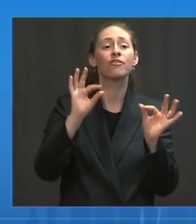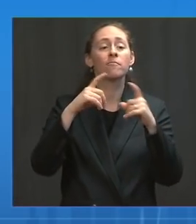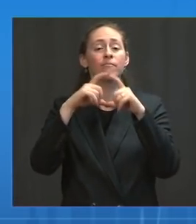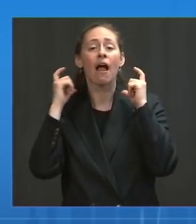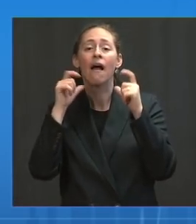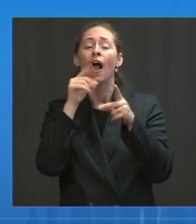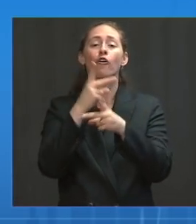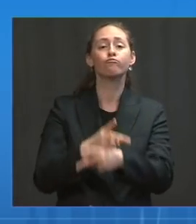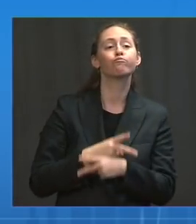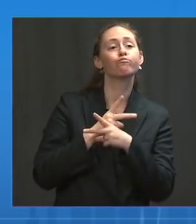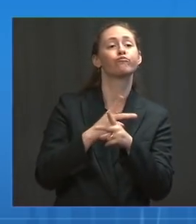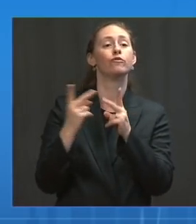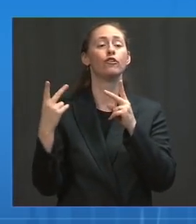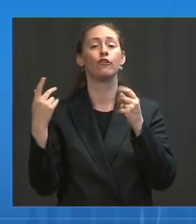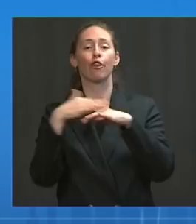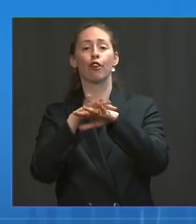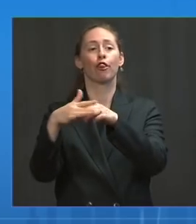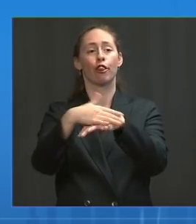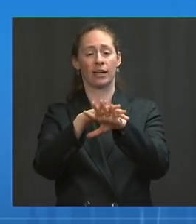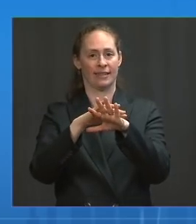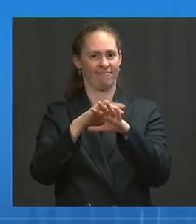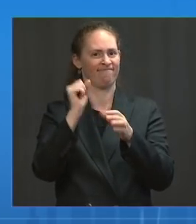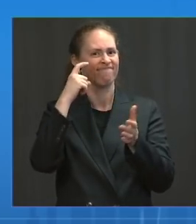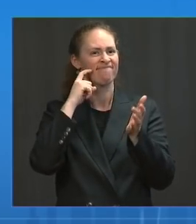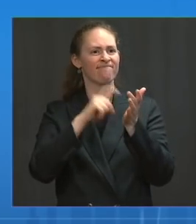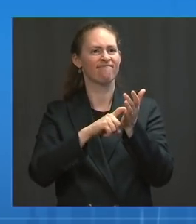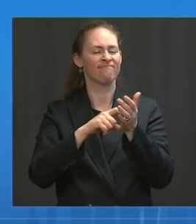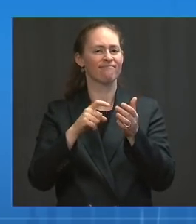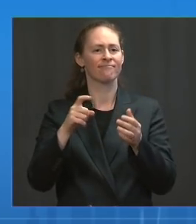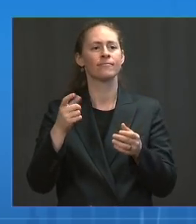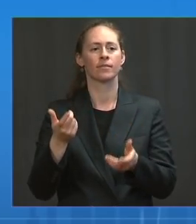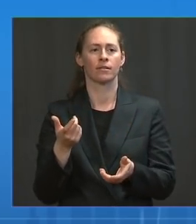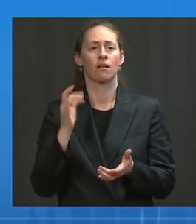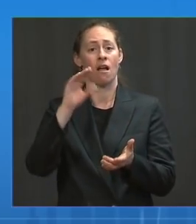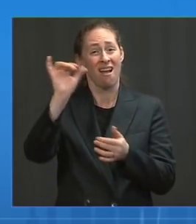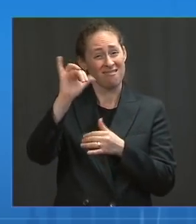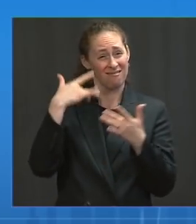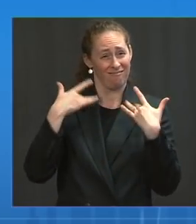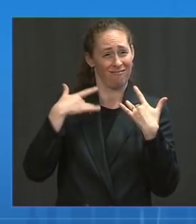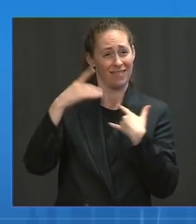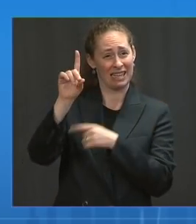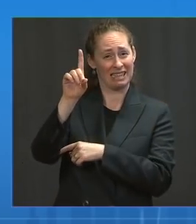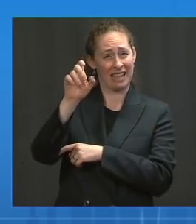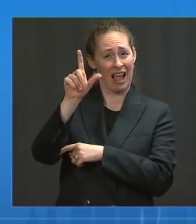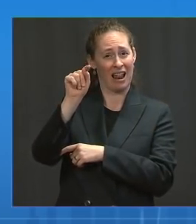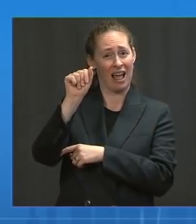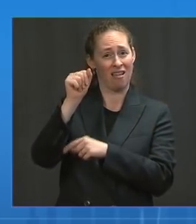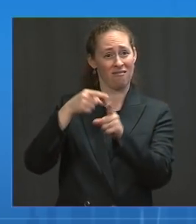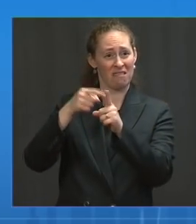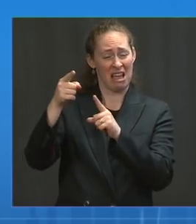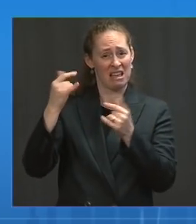Meanwhile, the Delta variant is spreading rapidly throughout the country. This week the Delta variant is estimated